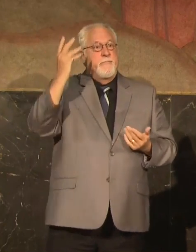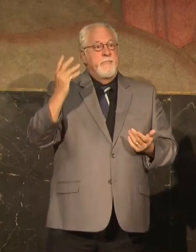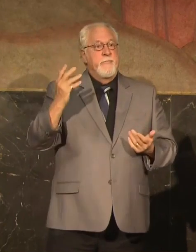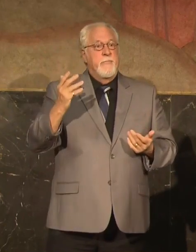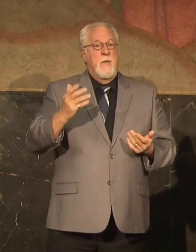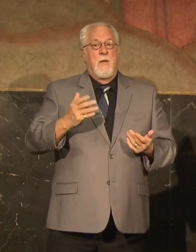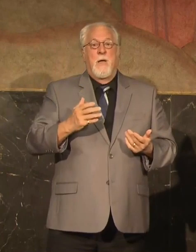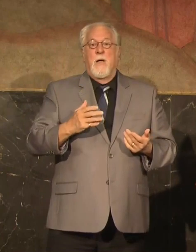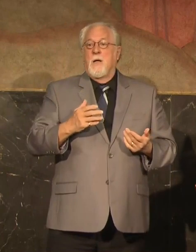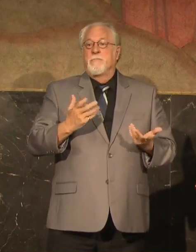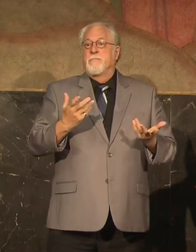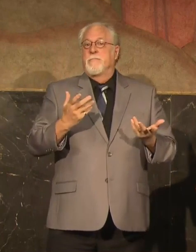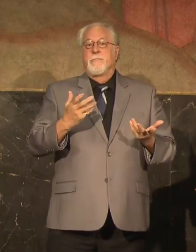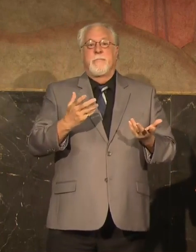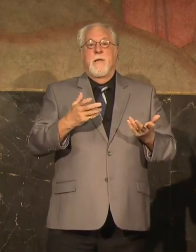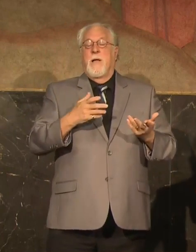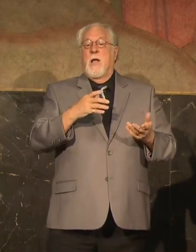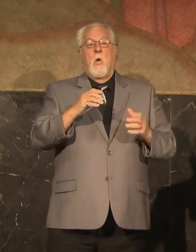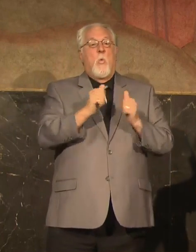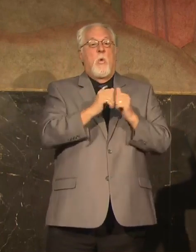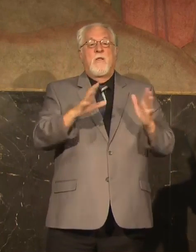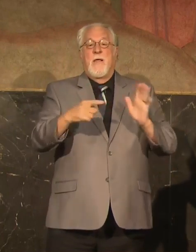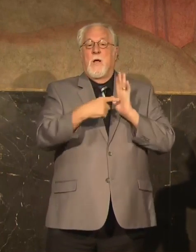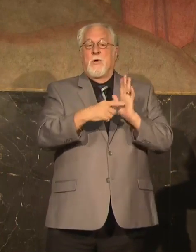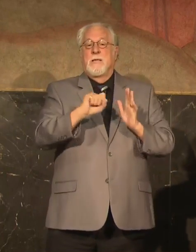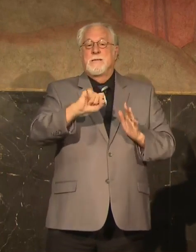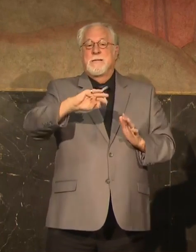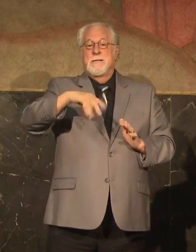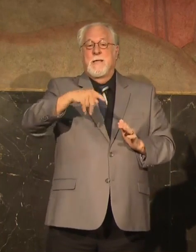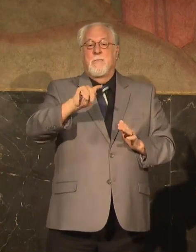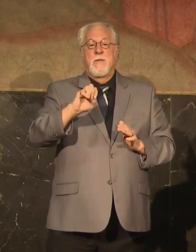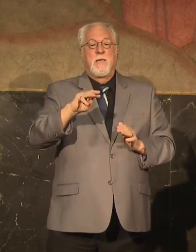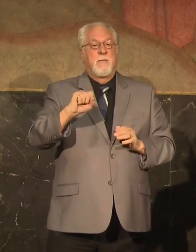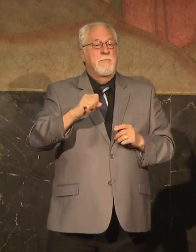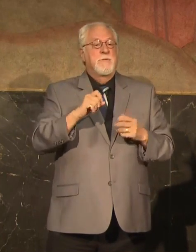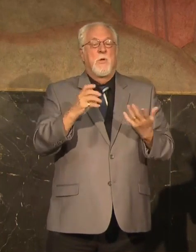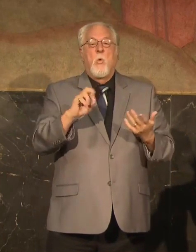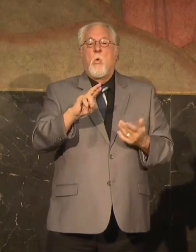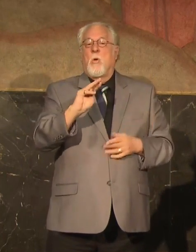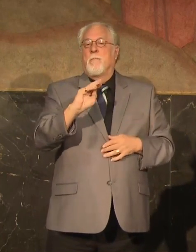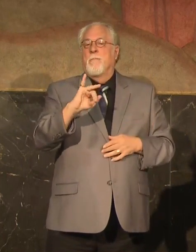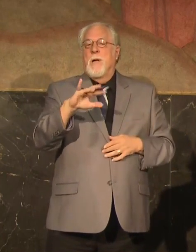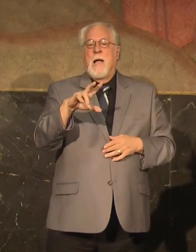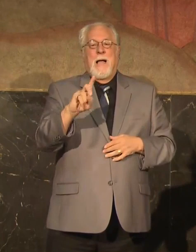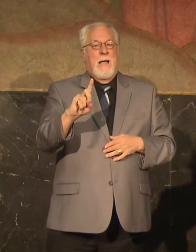They remain other asymptomatic or Somali, symptomatic that they don't